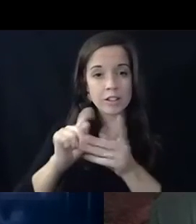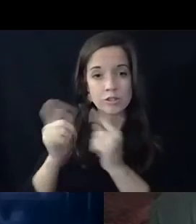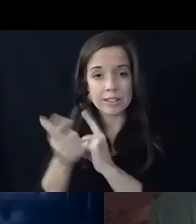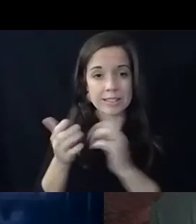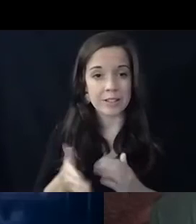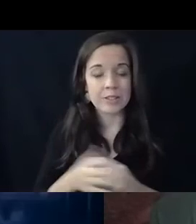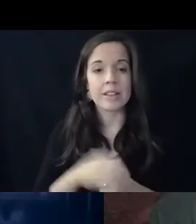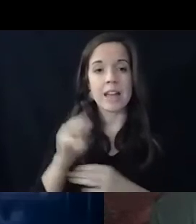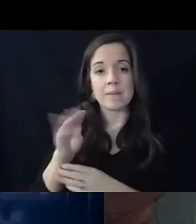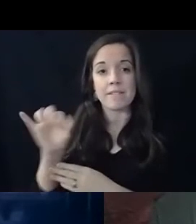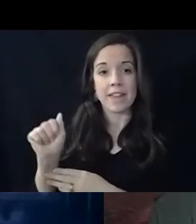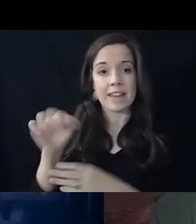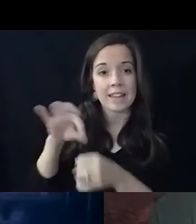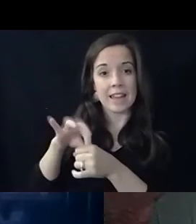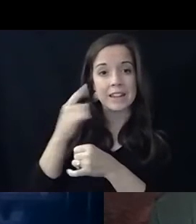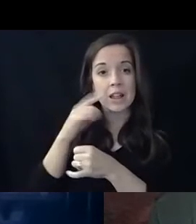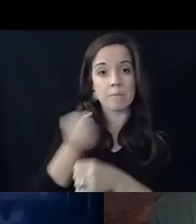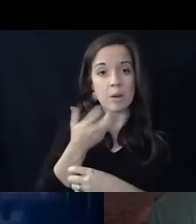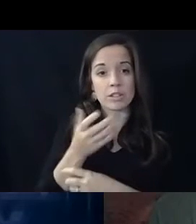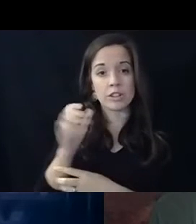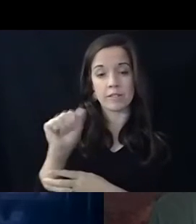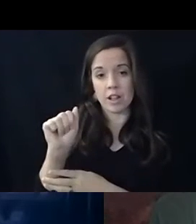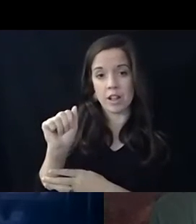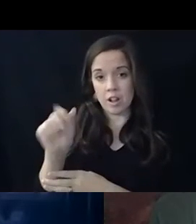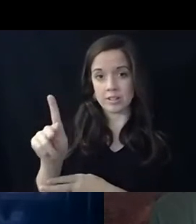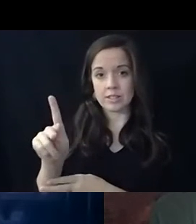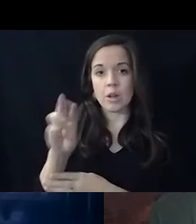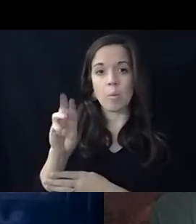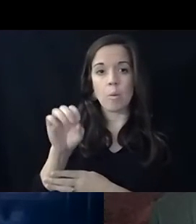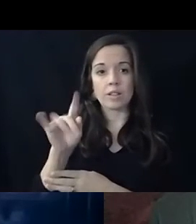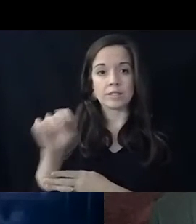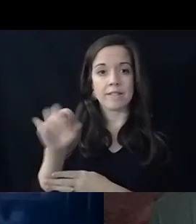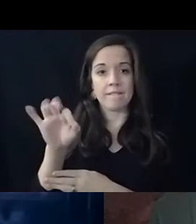poetry at the University of Arkansas, where she is a Walton Fellow, and has been the recipient of a